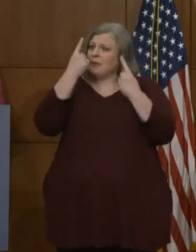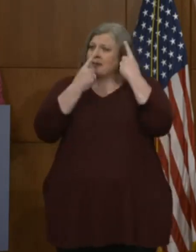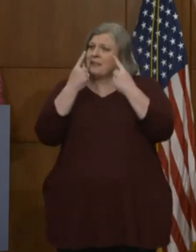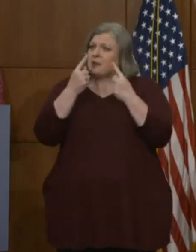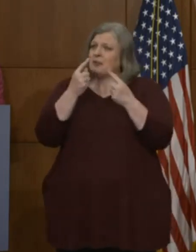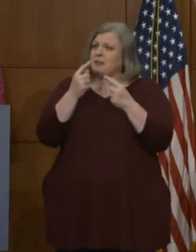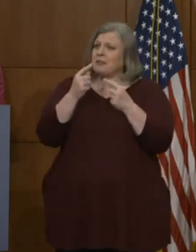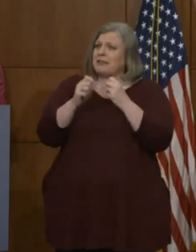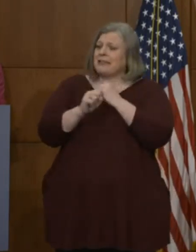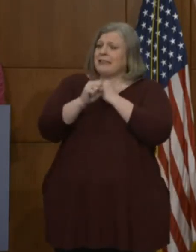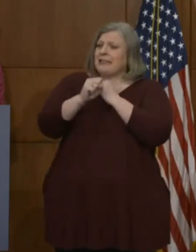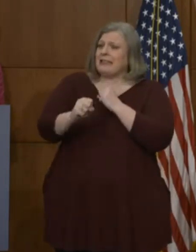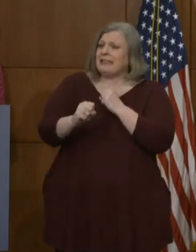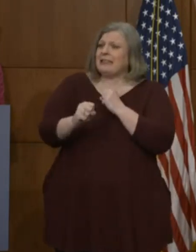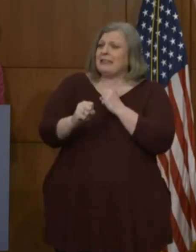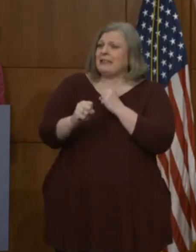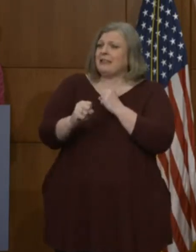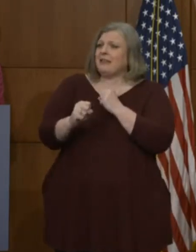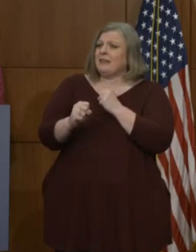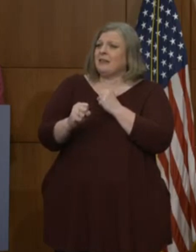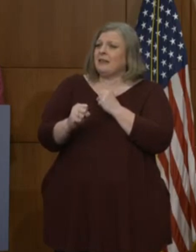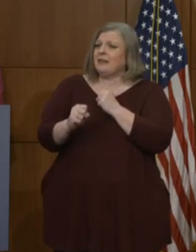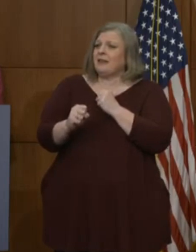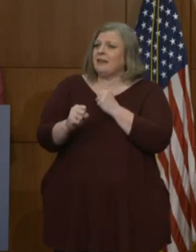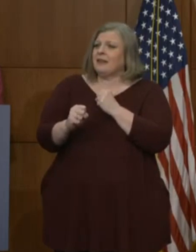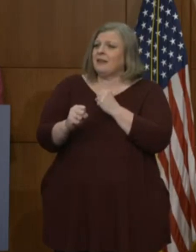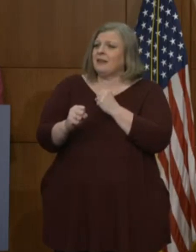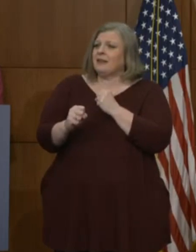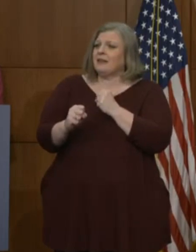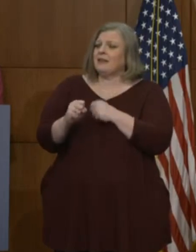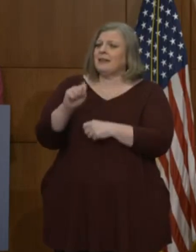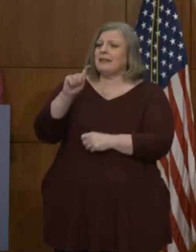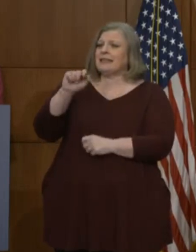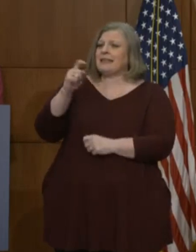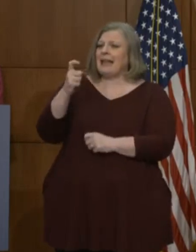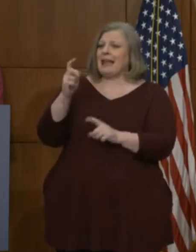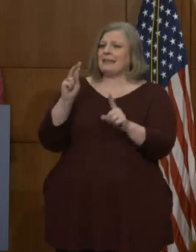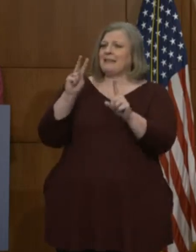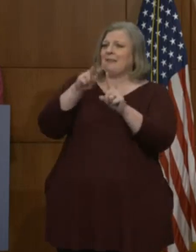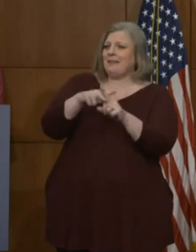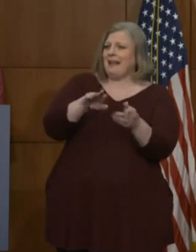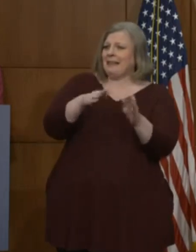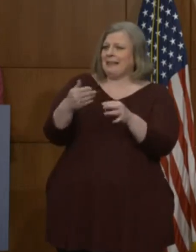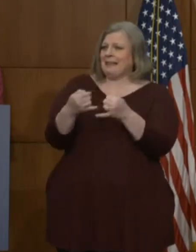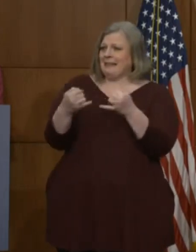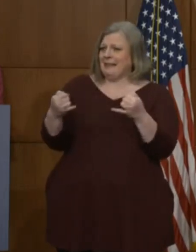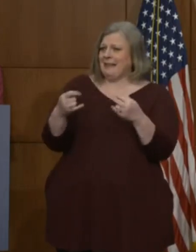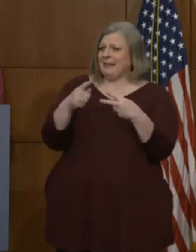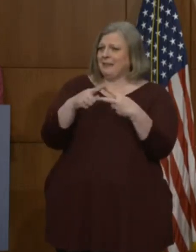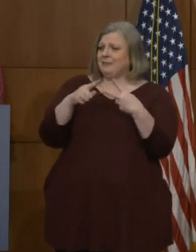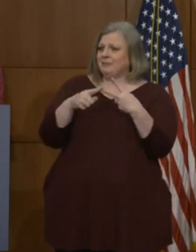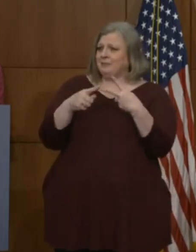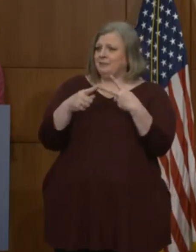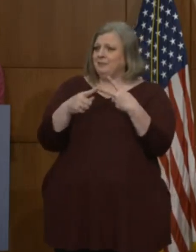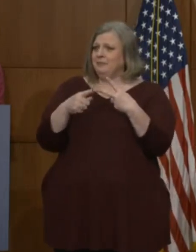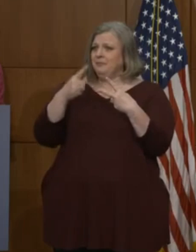QUESTION. REPORTER LEVERTON HAVE YOU MADE ANY CONSIDERED HAVE YOU MADE ANY CONSIDERED TO. THE FILING PAYMENT DEADLINE TO. THE FILING PAYMENT DEADLINE FOR TAXES BEING ABLE. AND FOR FOR TAXES BEING ABLE. AND FOR SECRETARY MORAN. SPEAKER STUFF